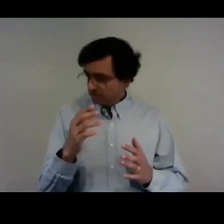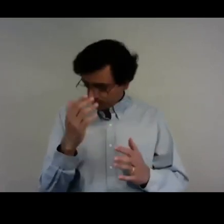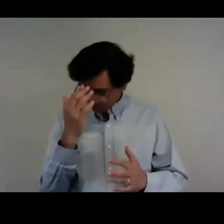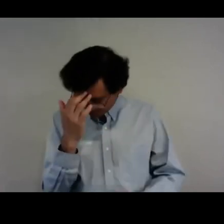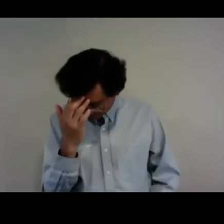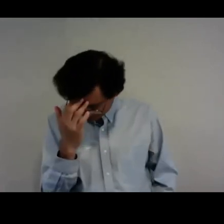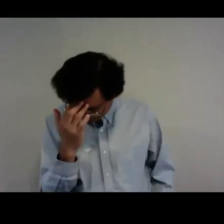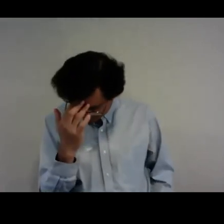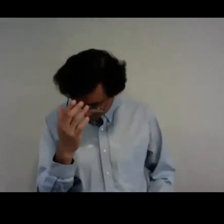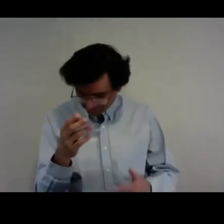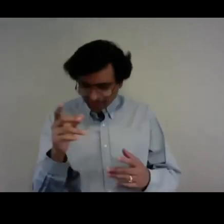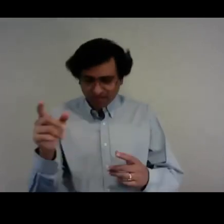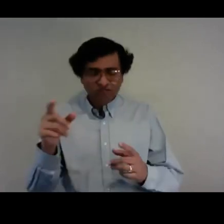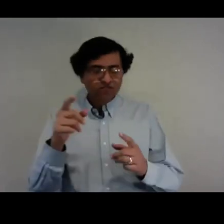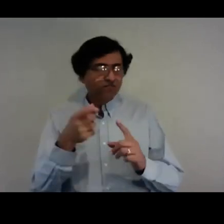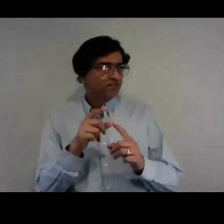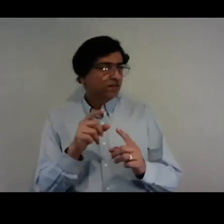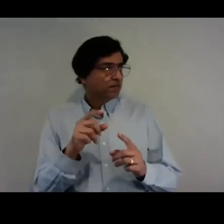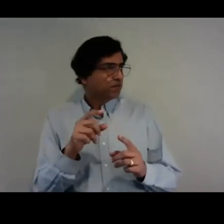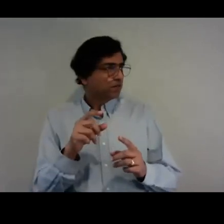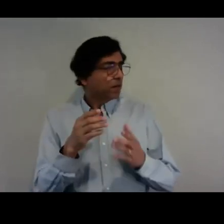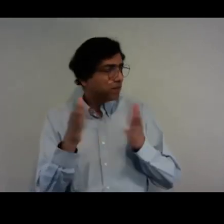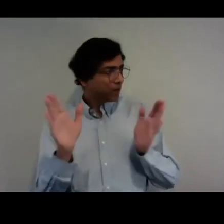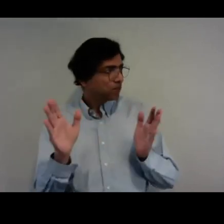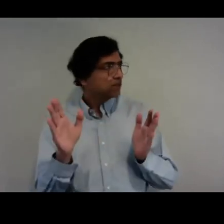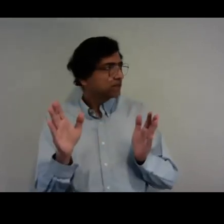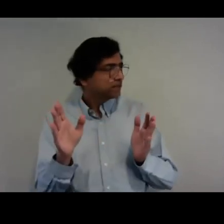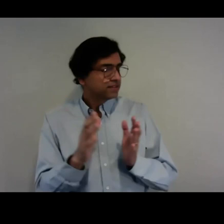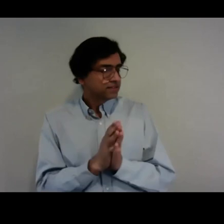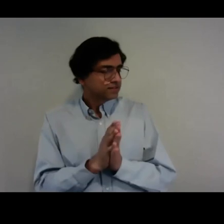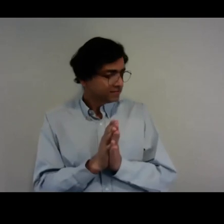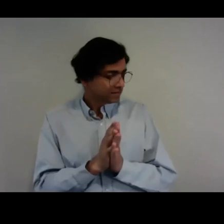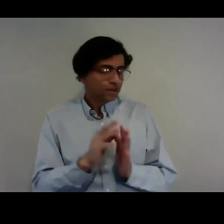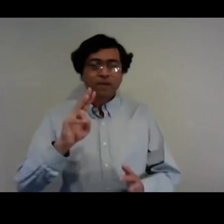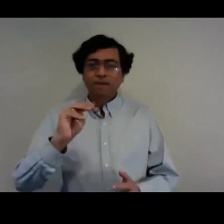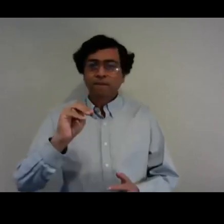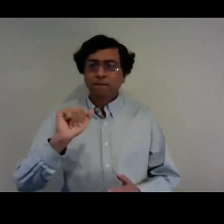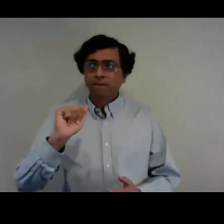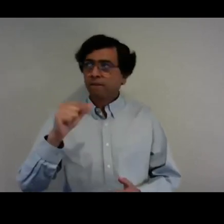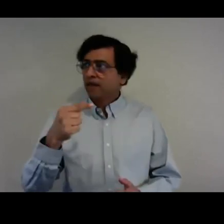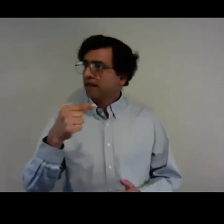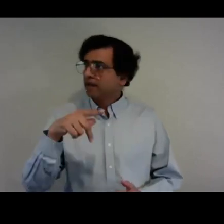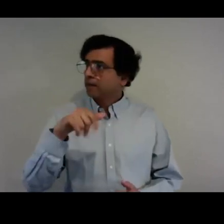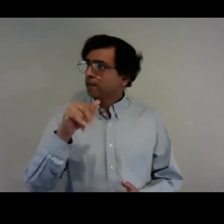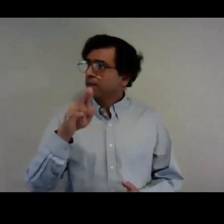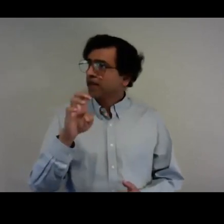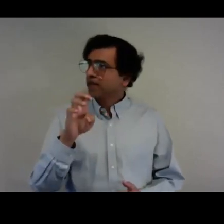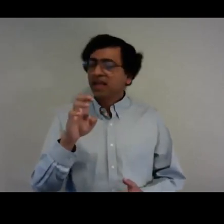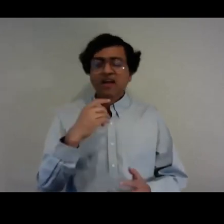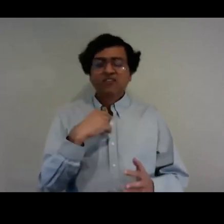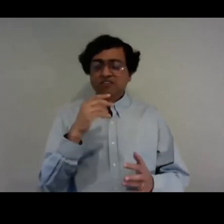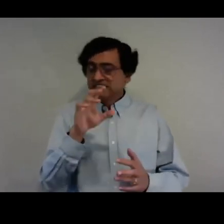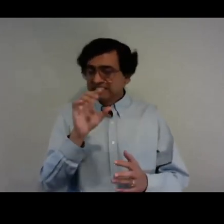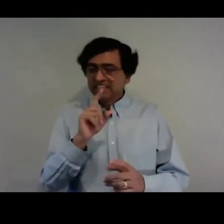I am blanking on the name.